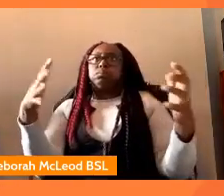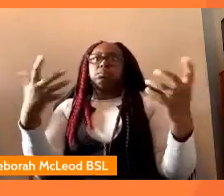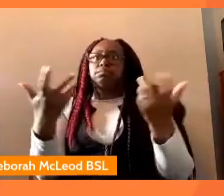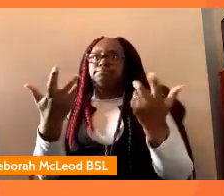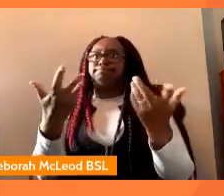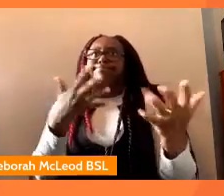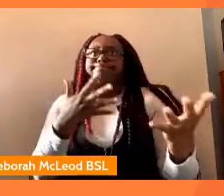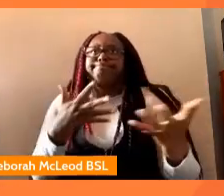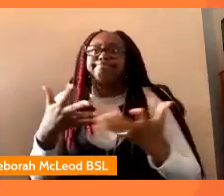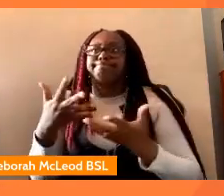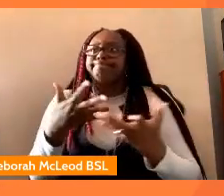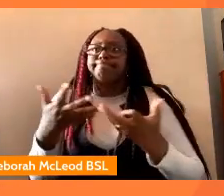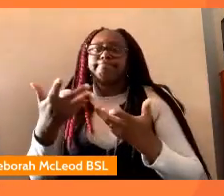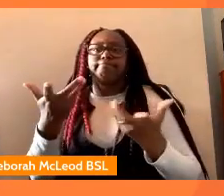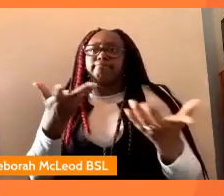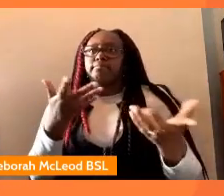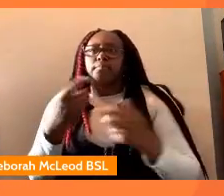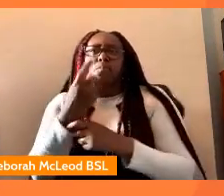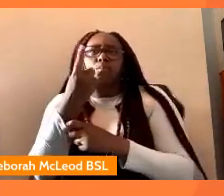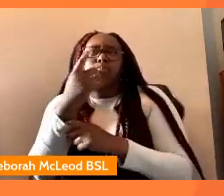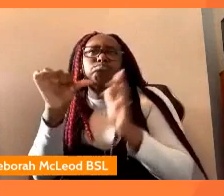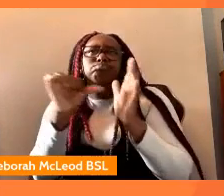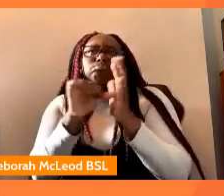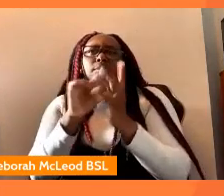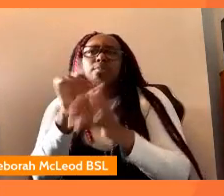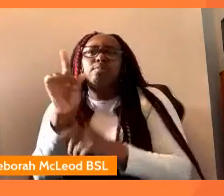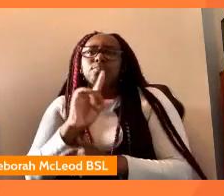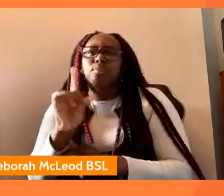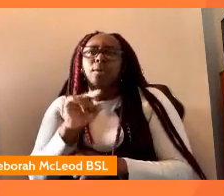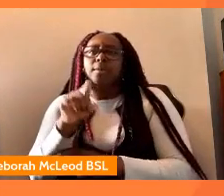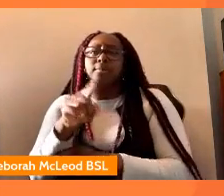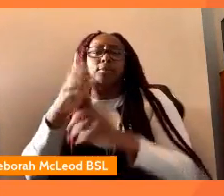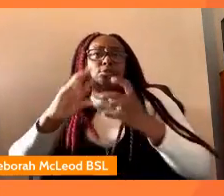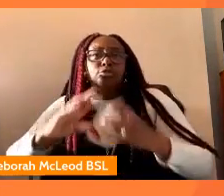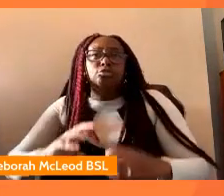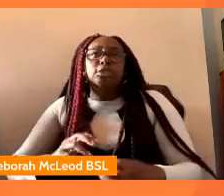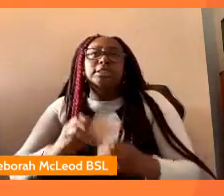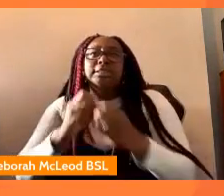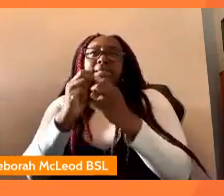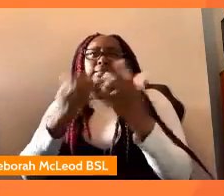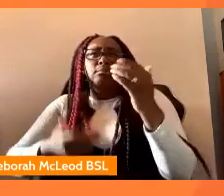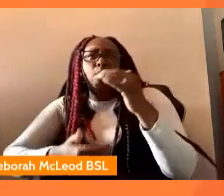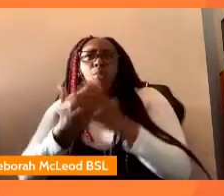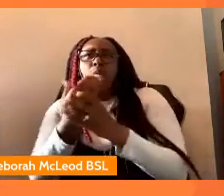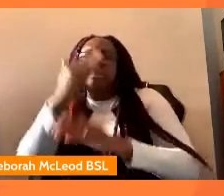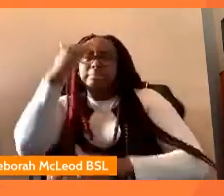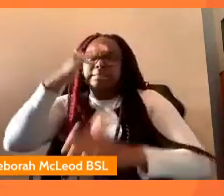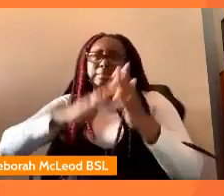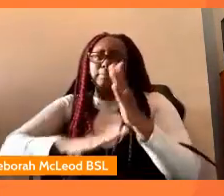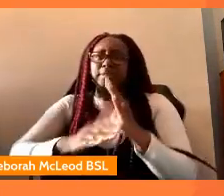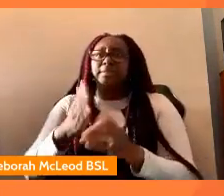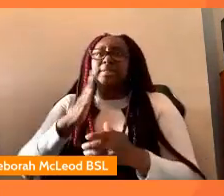and so there was just one problem. That actually creating immersive experiences generally requires a headset.